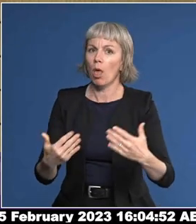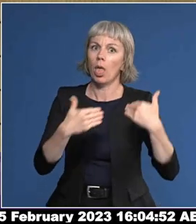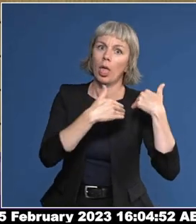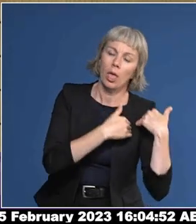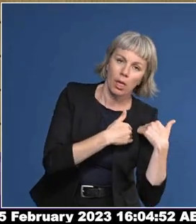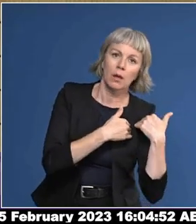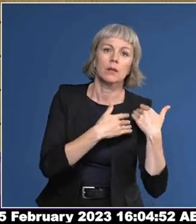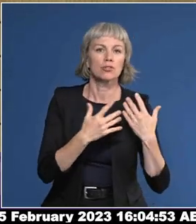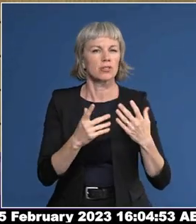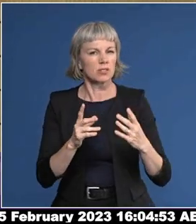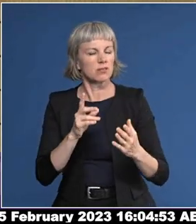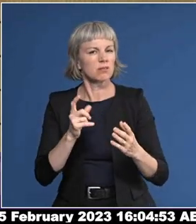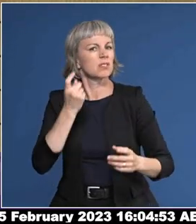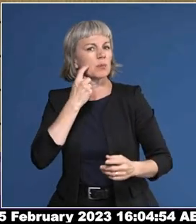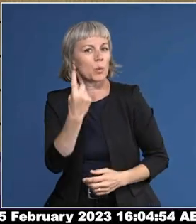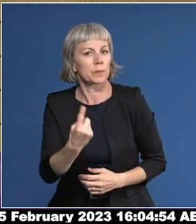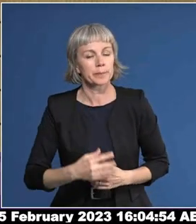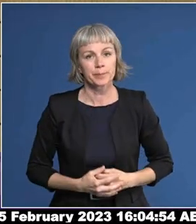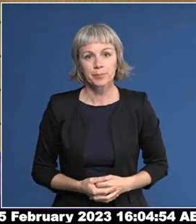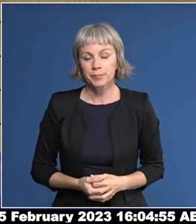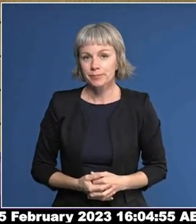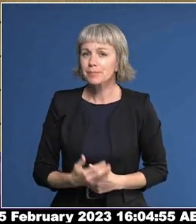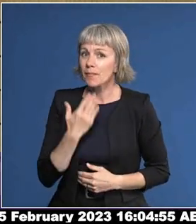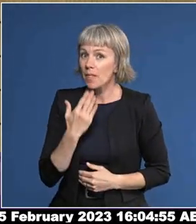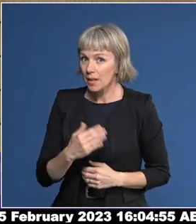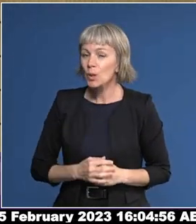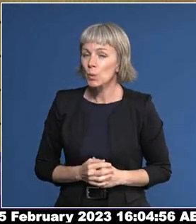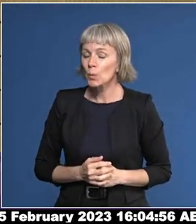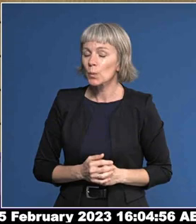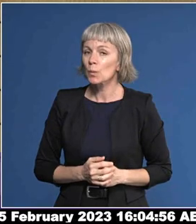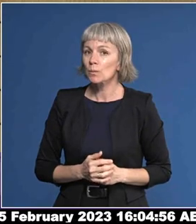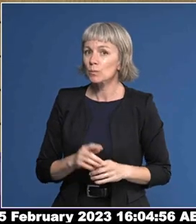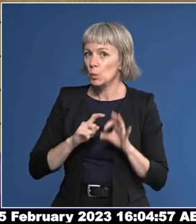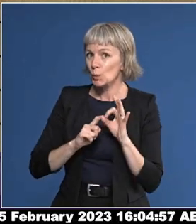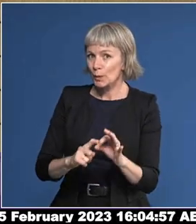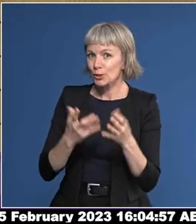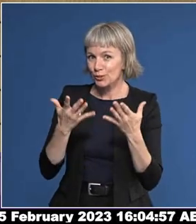Thank you, Ms Leigh. Those are my questions. The Commissioners may have some more for you.